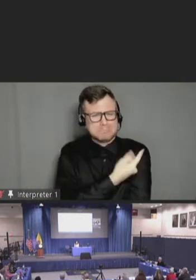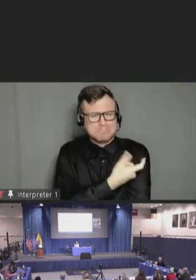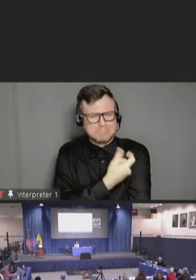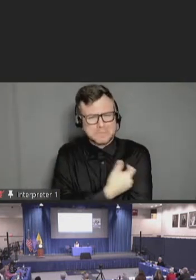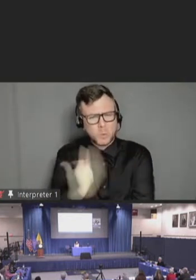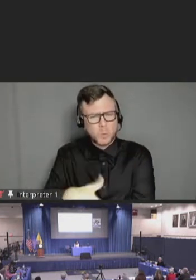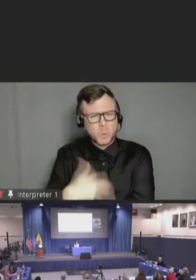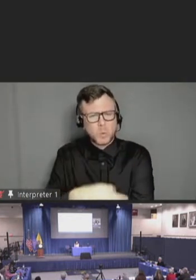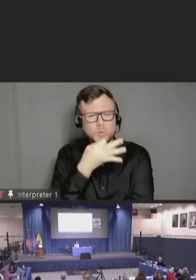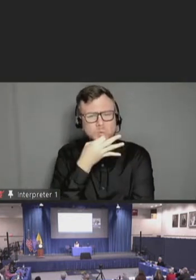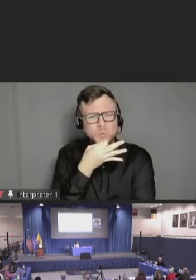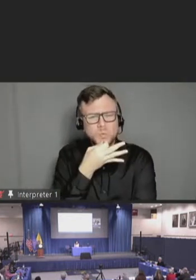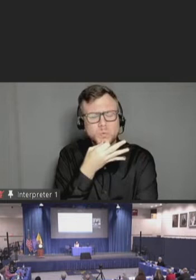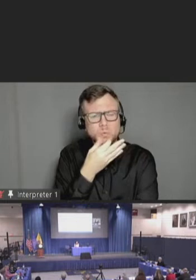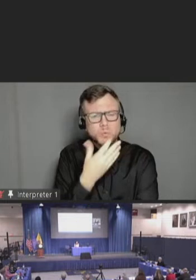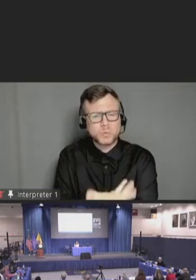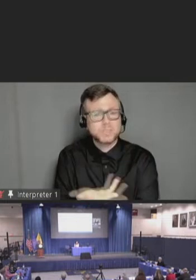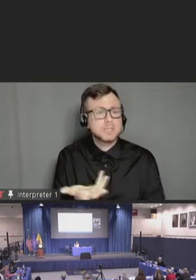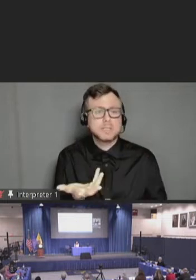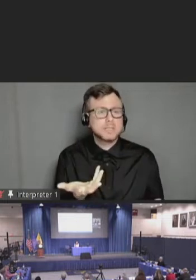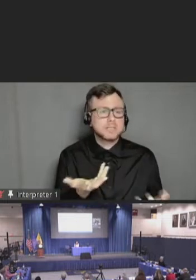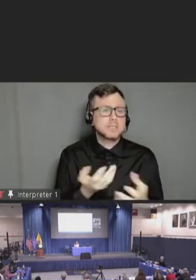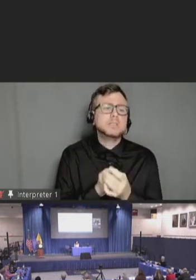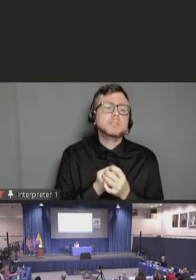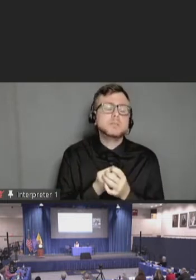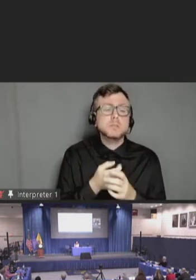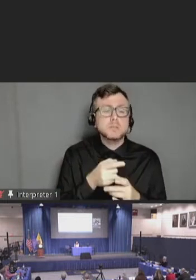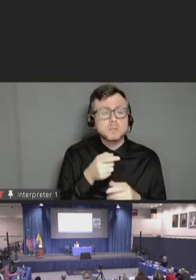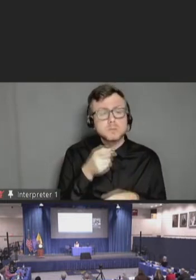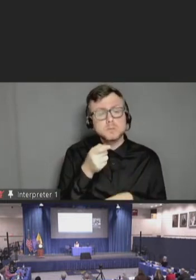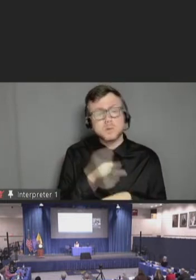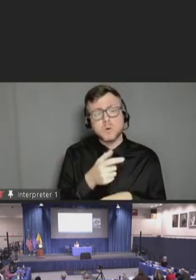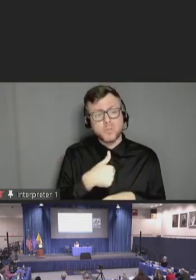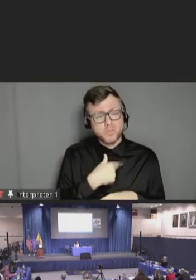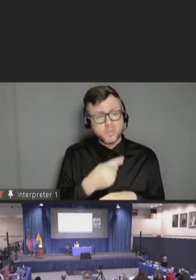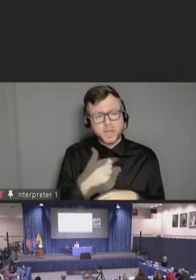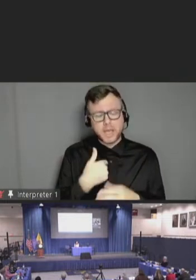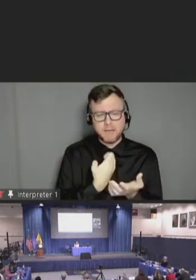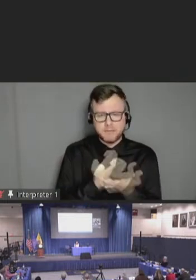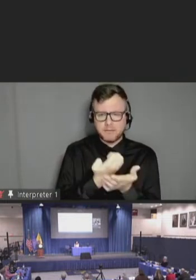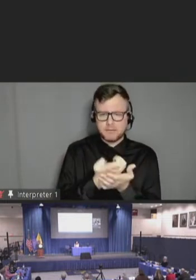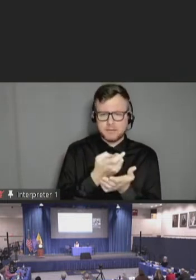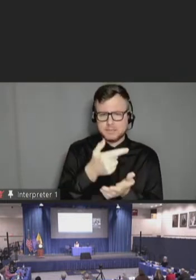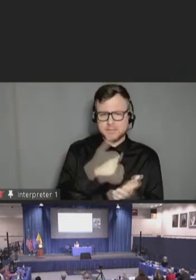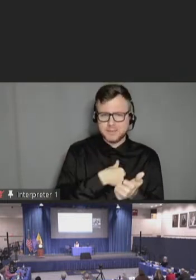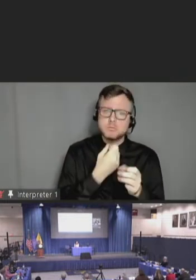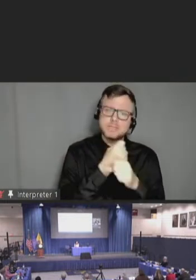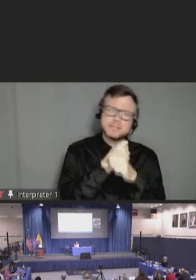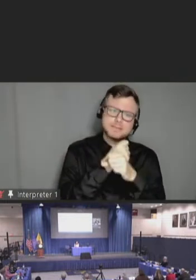So, the IOM concluded that existing evidence strongly supported the safety of the schedule as a whole.